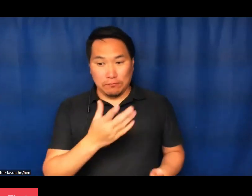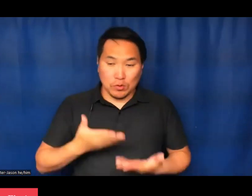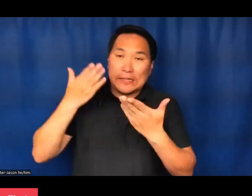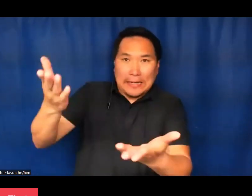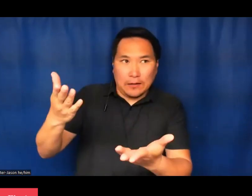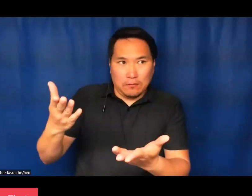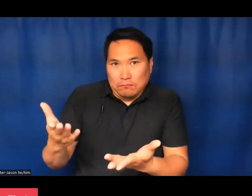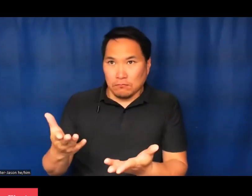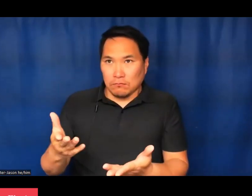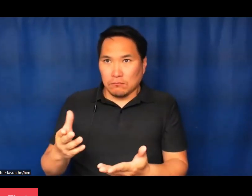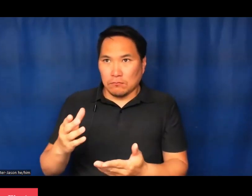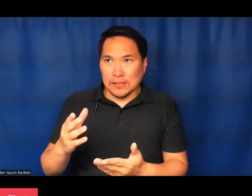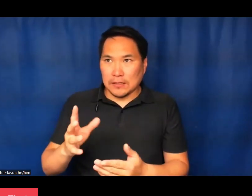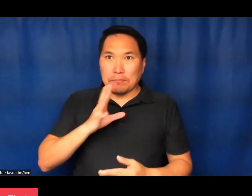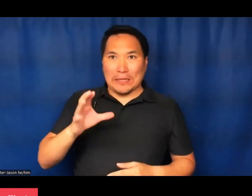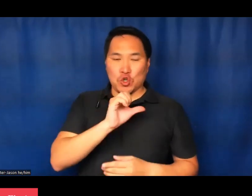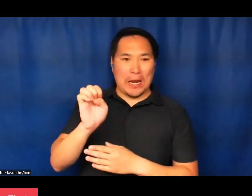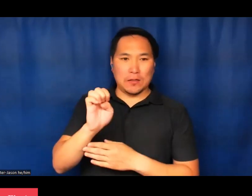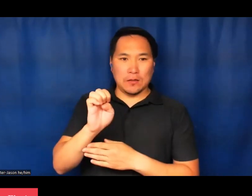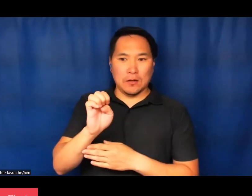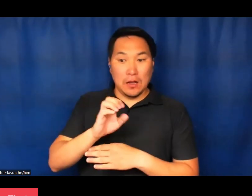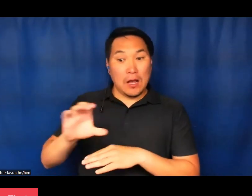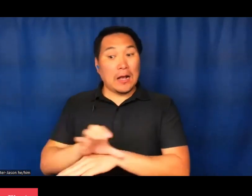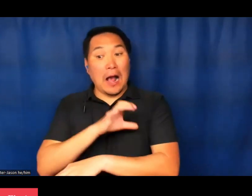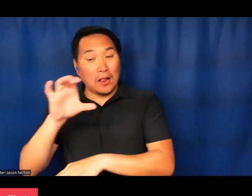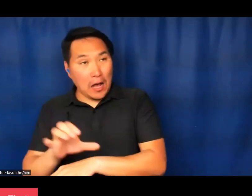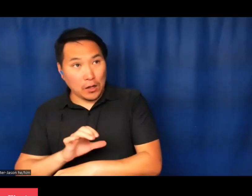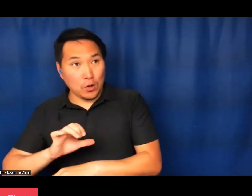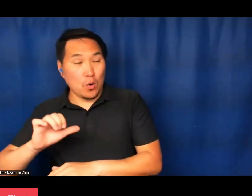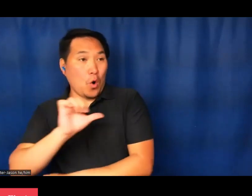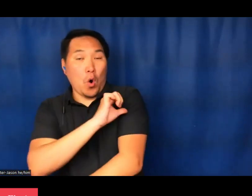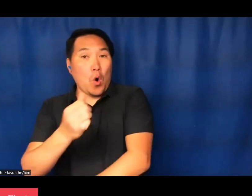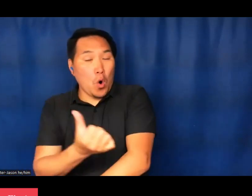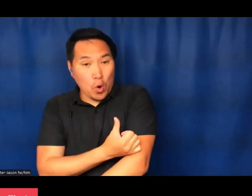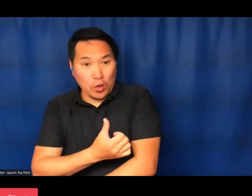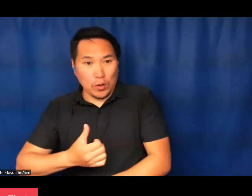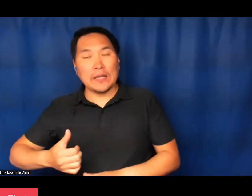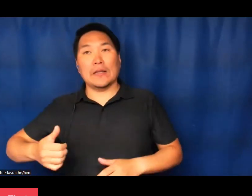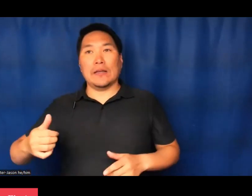The Colorado authorities and the United States is amicus in the case pitched it not as a